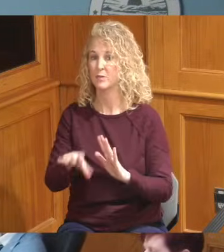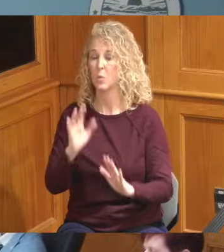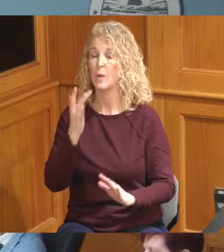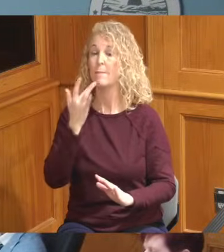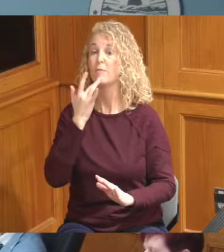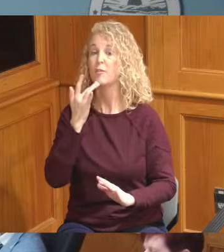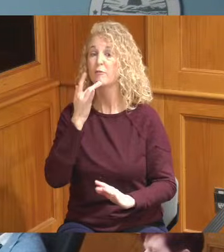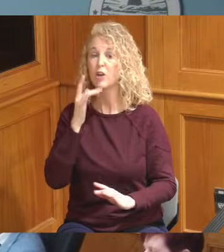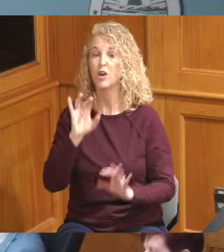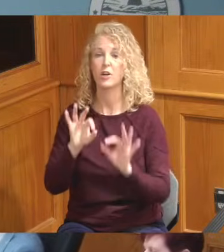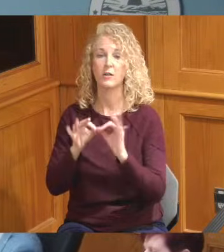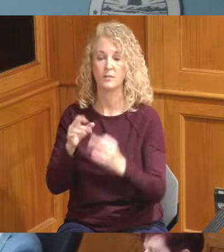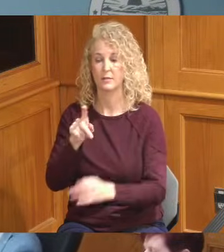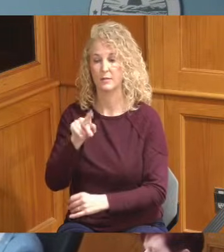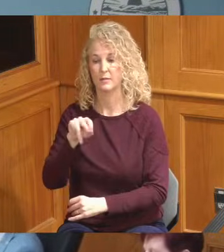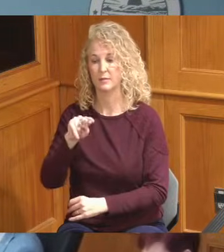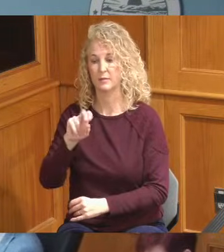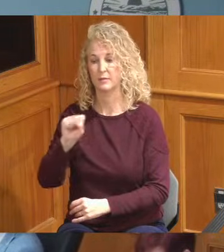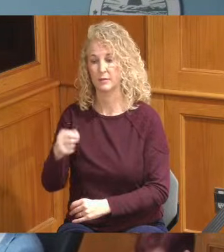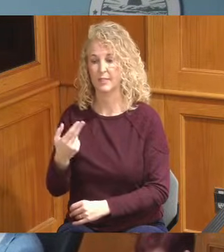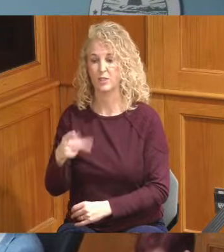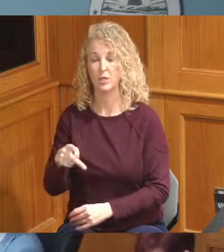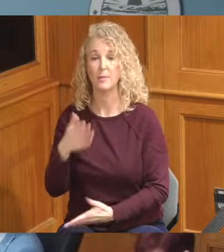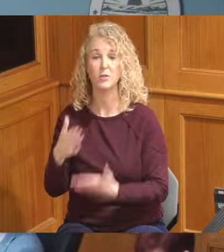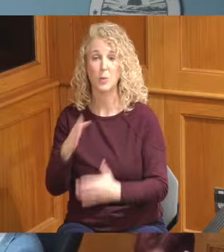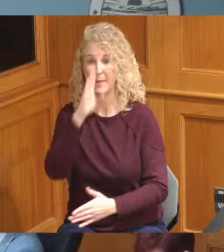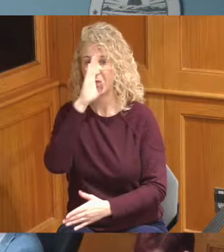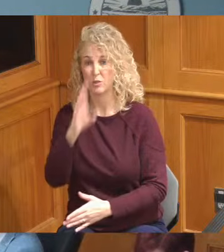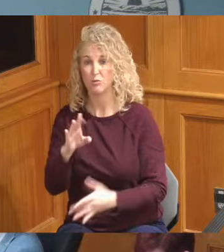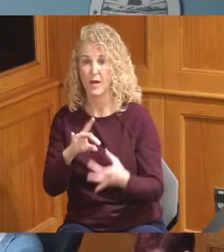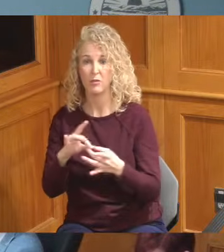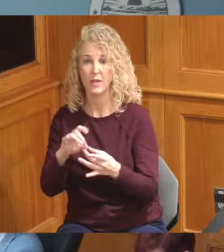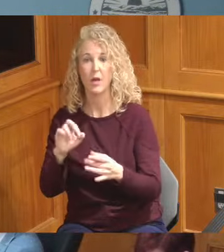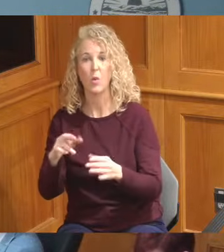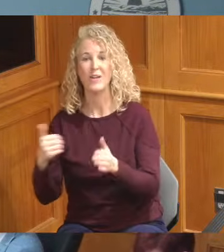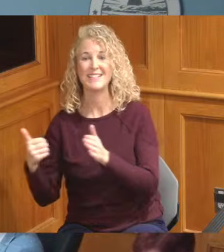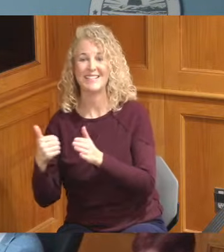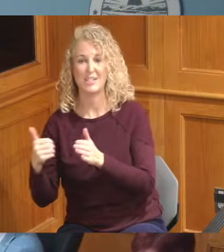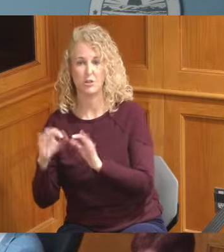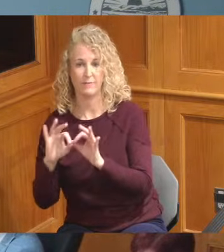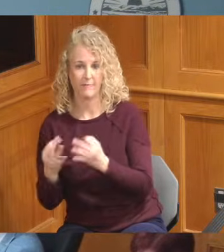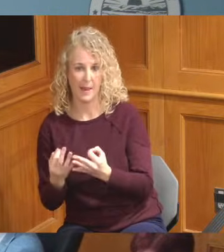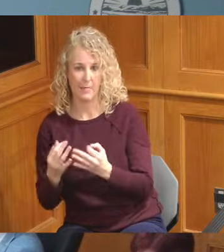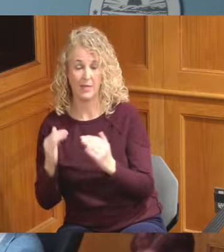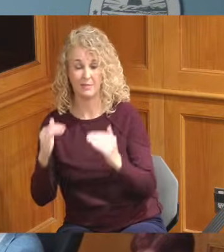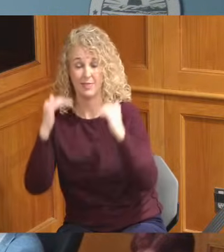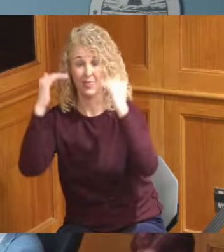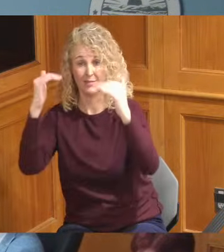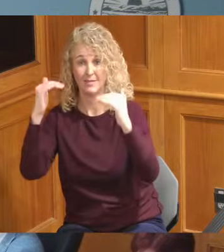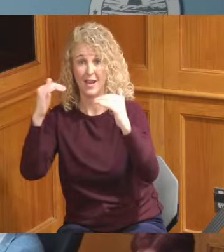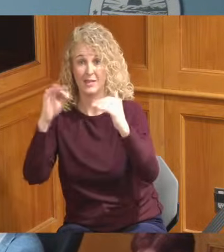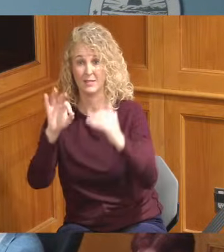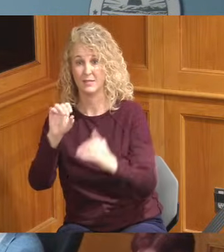right? That's where it's either direct relatives or fictive kin. the next level is foster care.